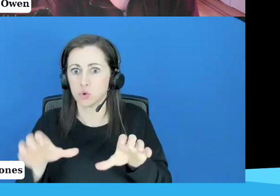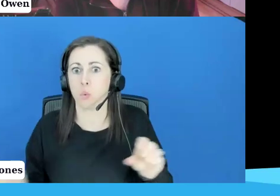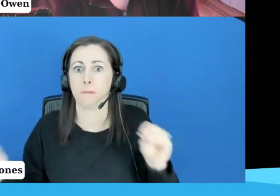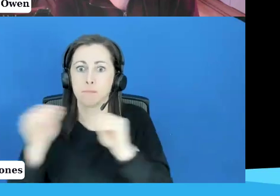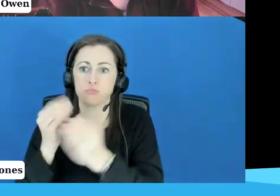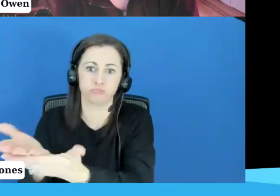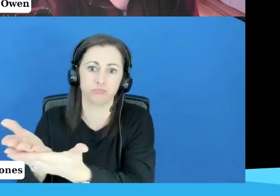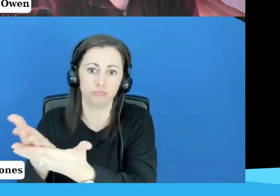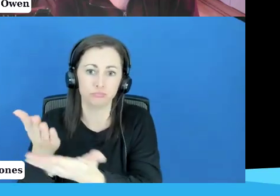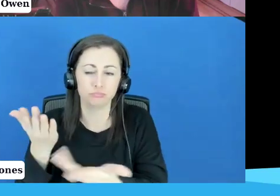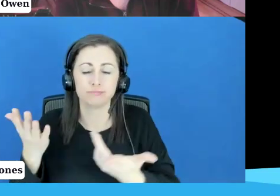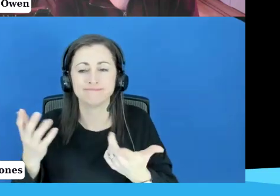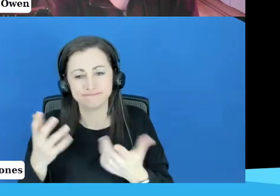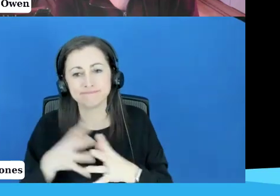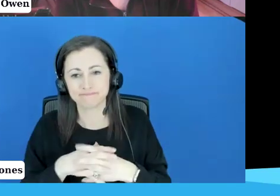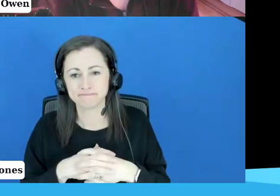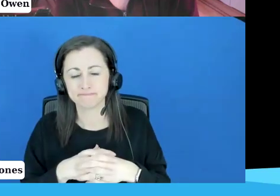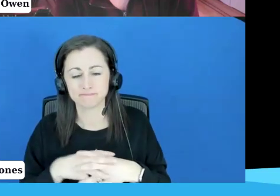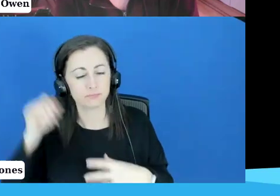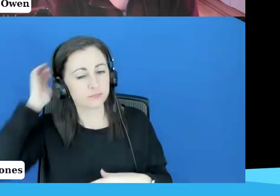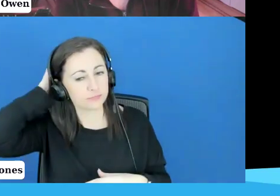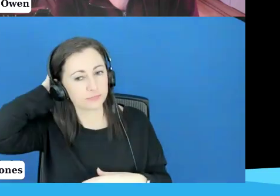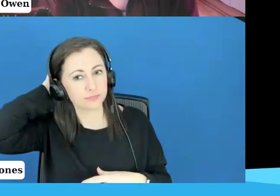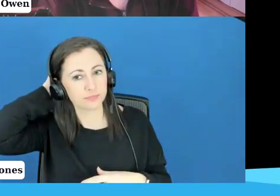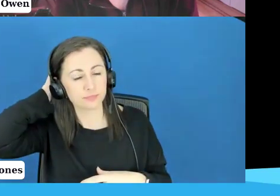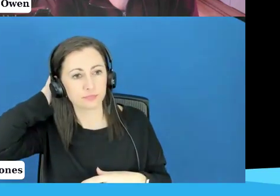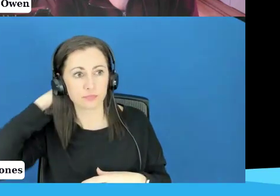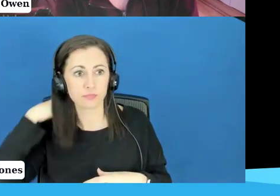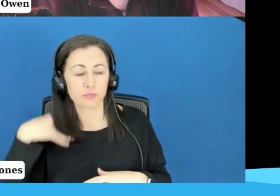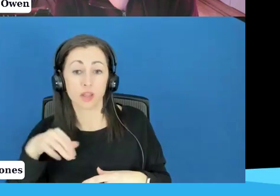Yeah, I mean, and I feel like that's just in general with moms.